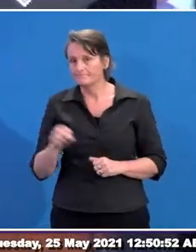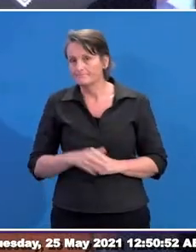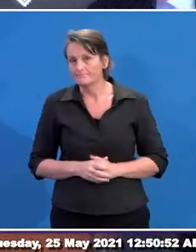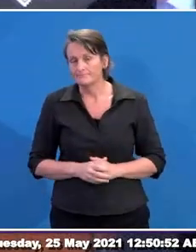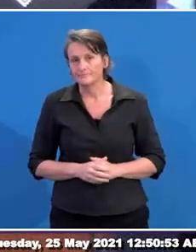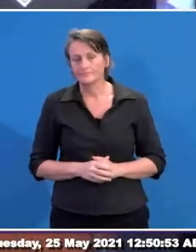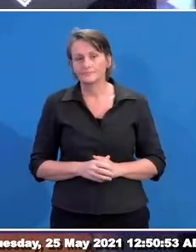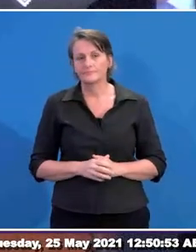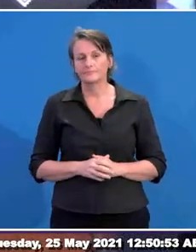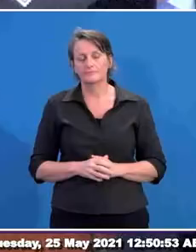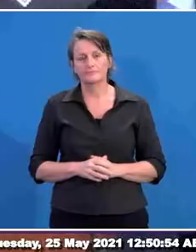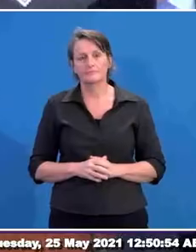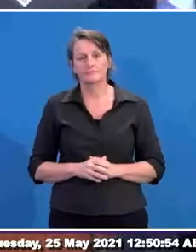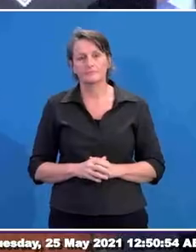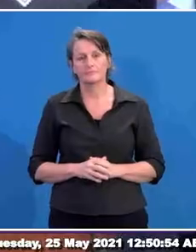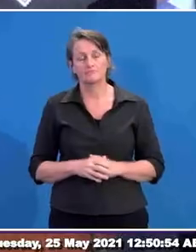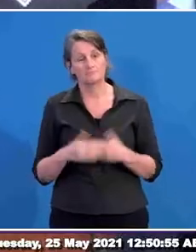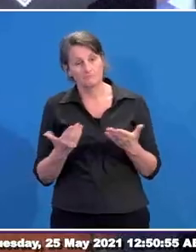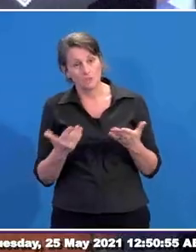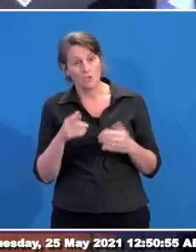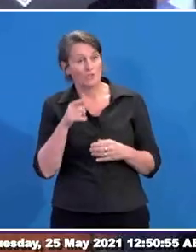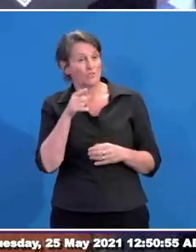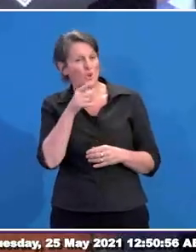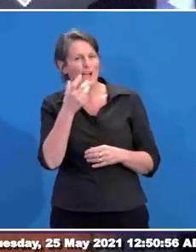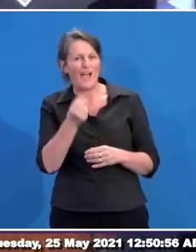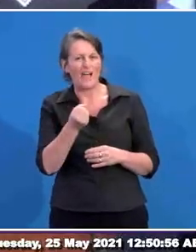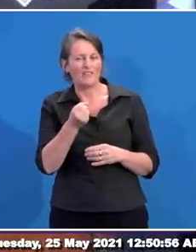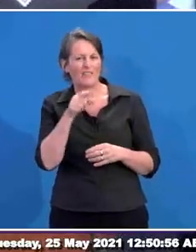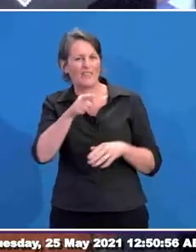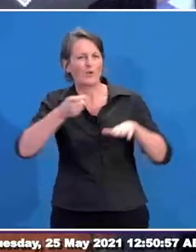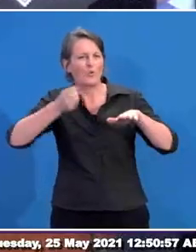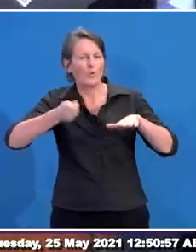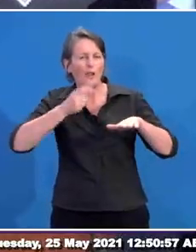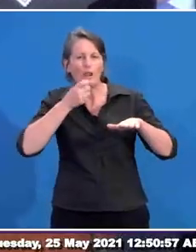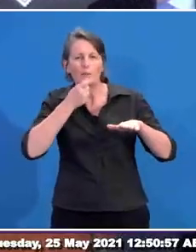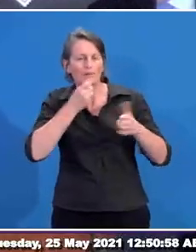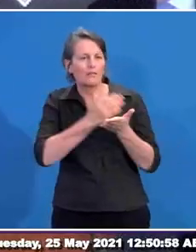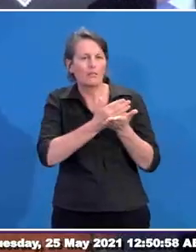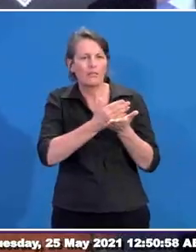And there were some delays in that case, wasn't there, because of COVID? COVID, yes.